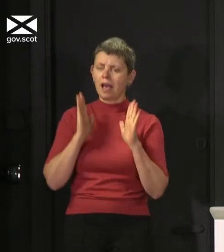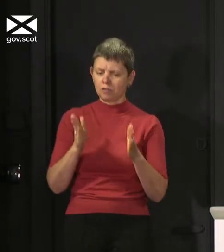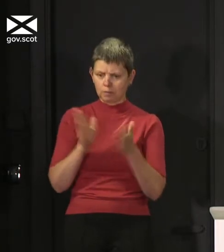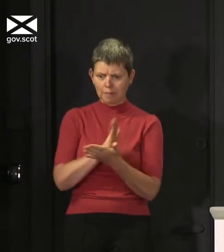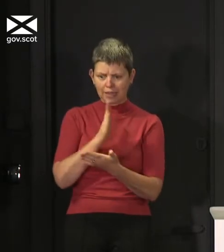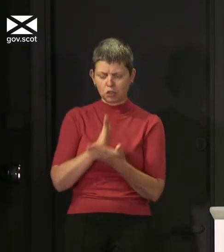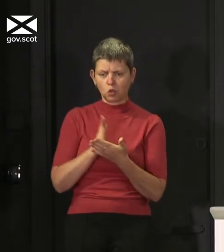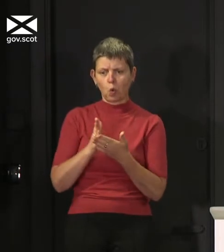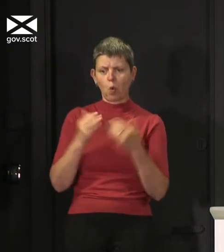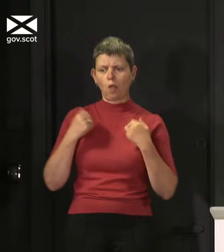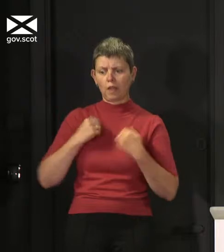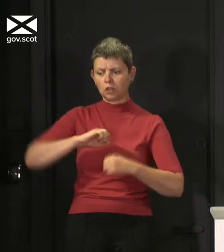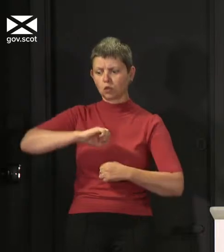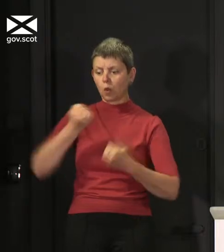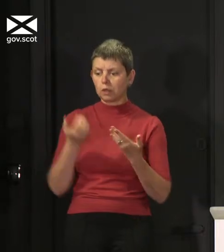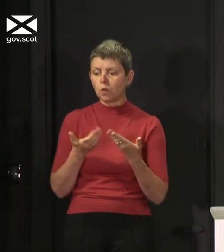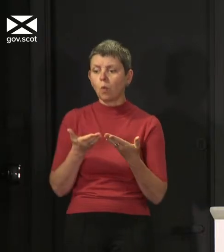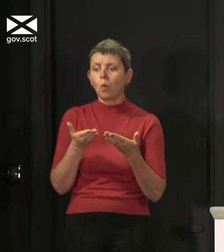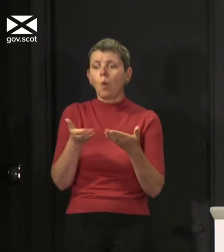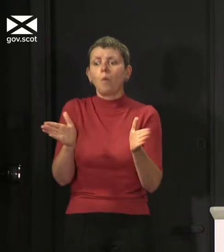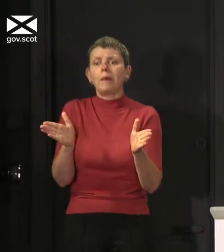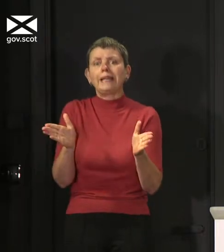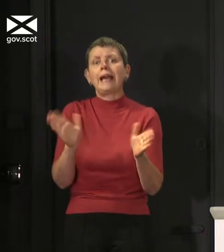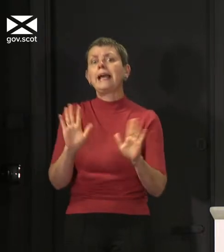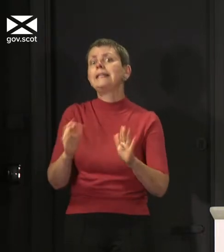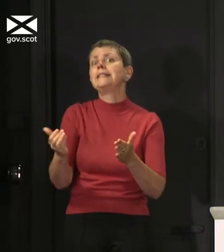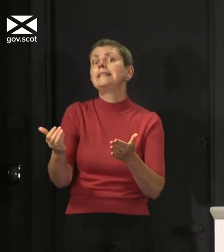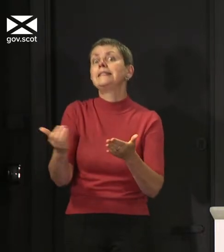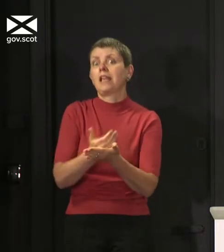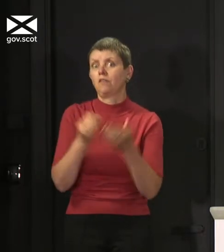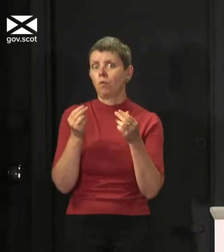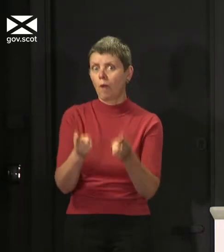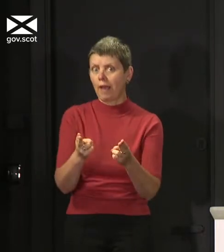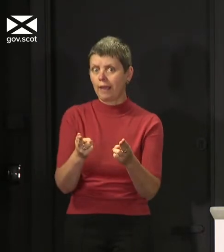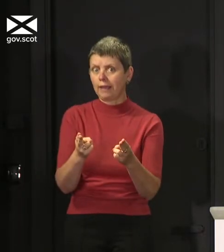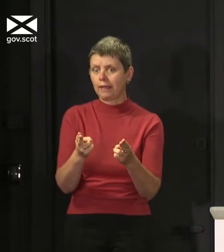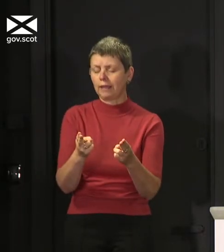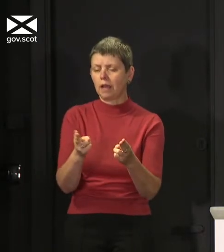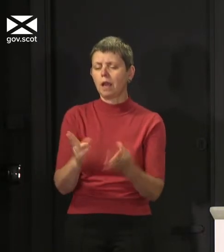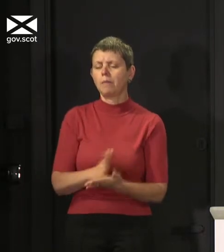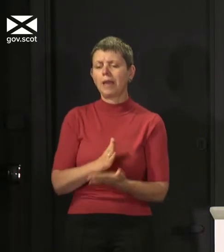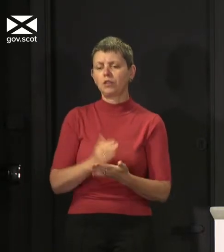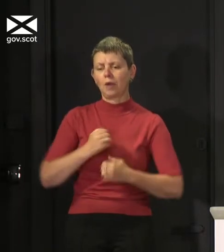safely and we absolutely must make sure that the decisions we take don't put at risk the